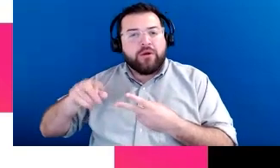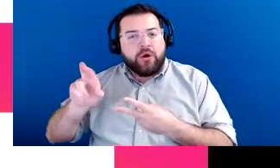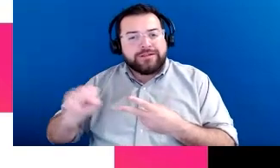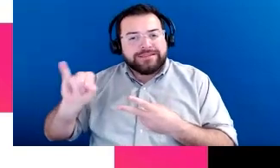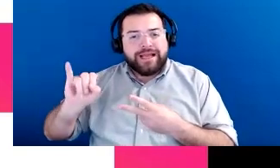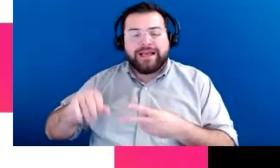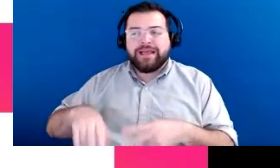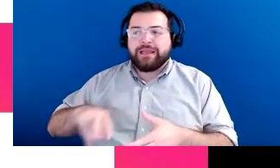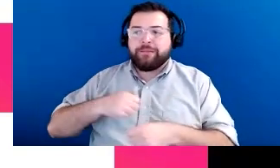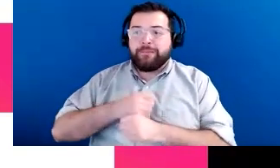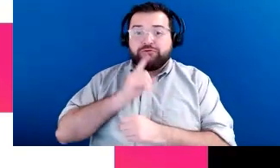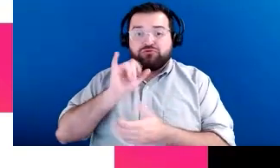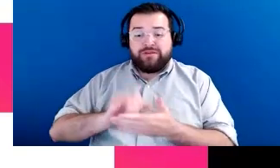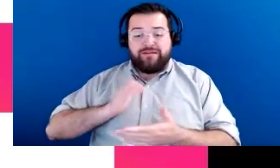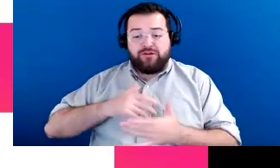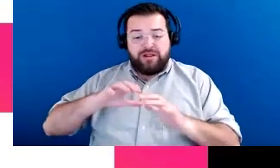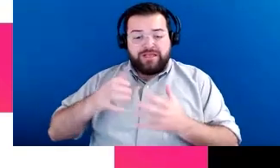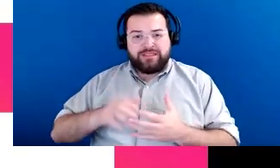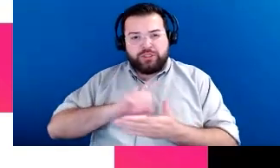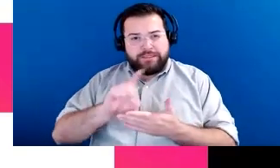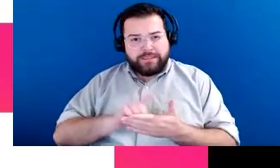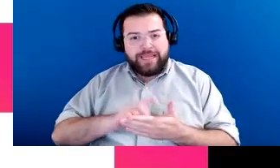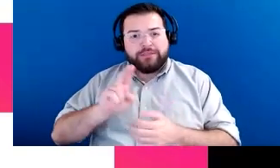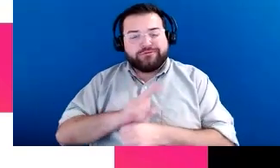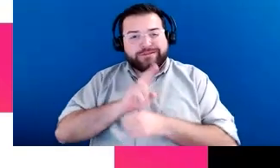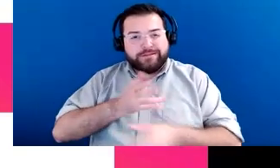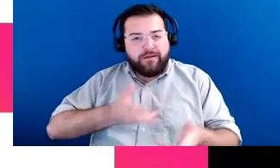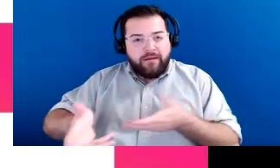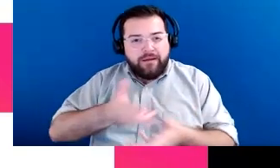are designed with engagement and connecting with our students.